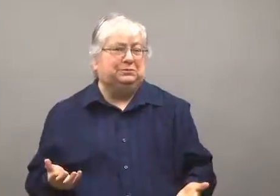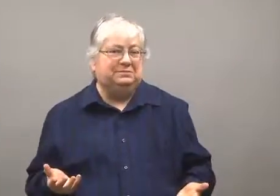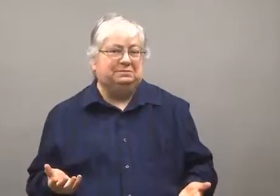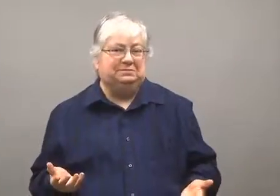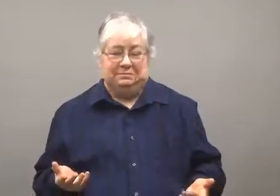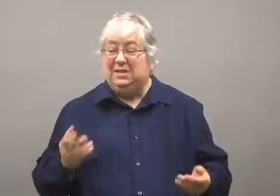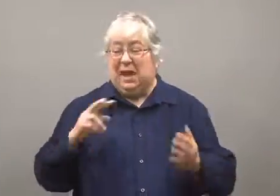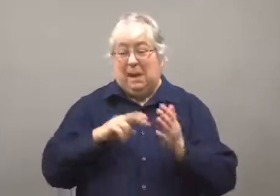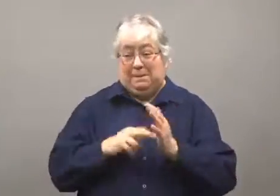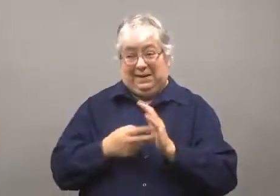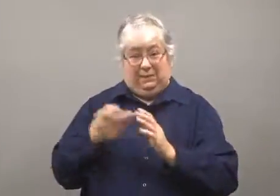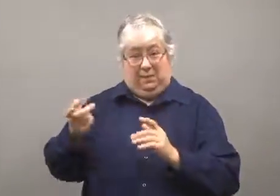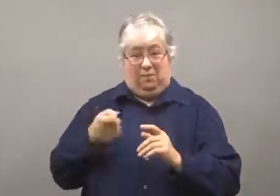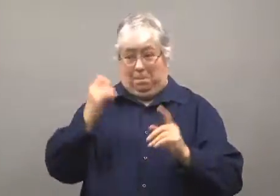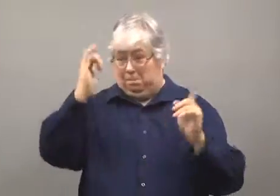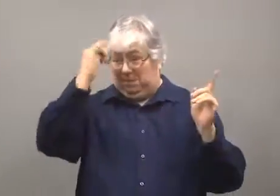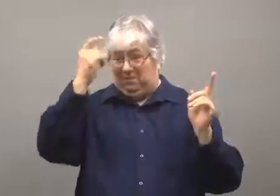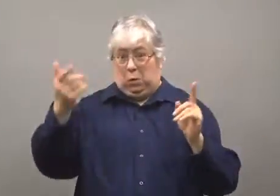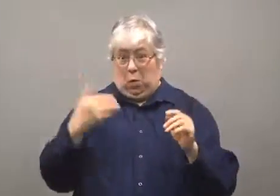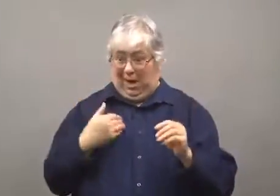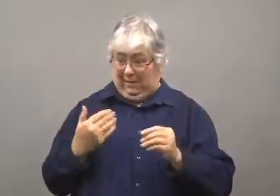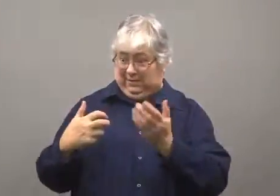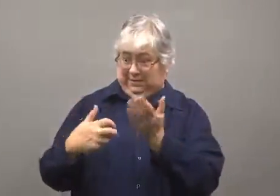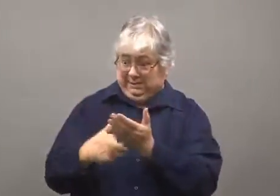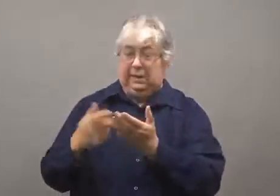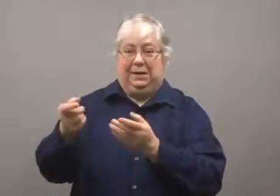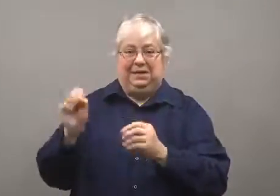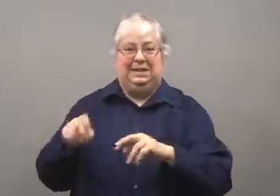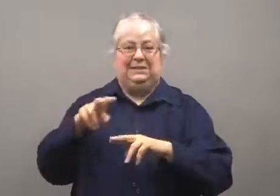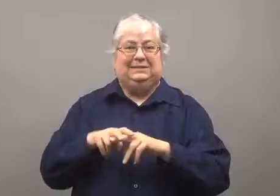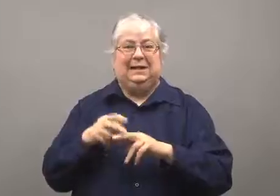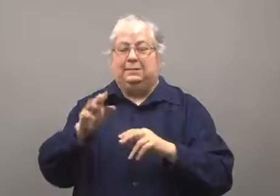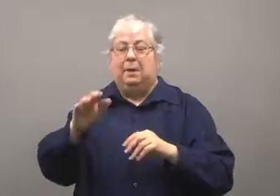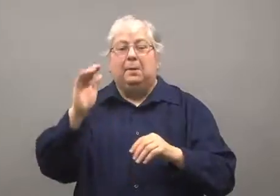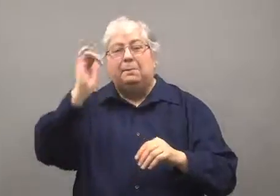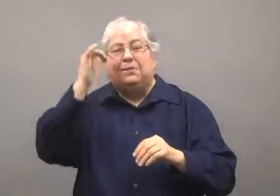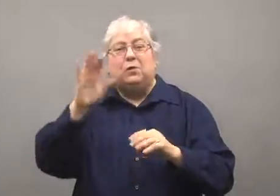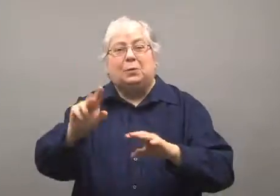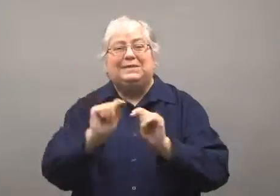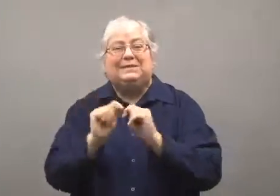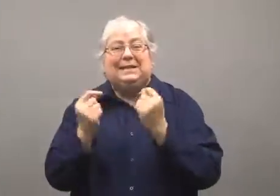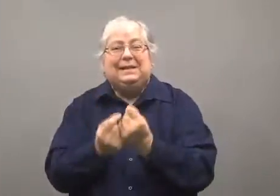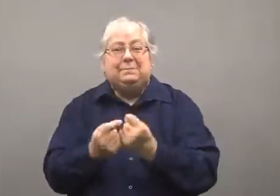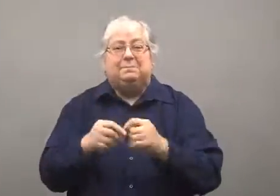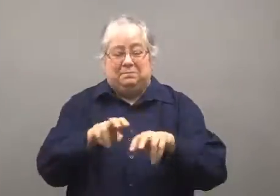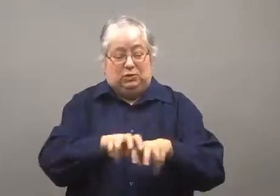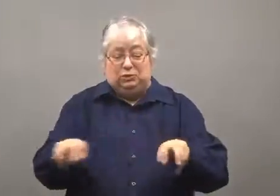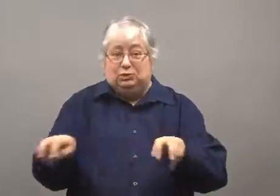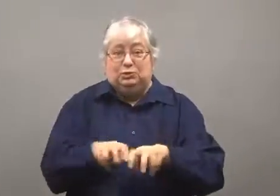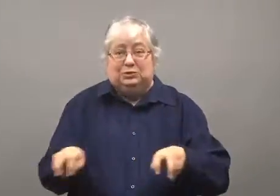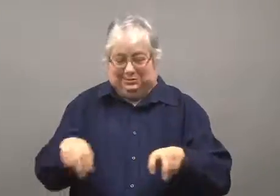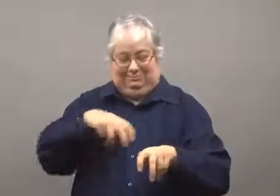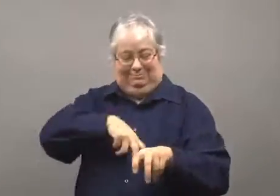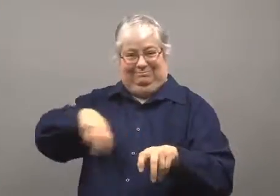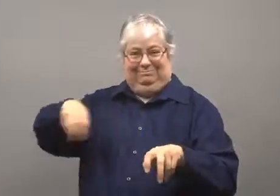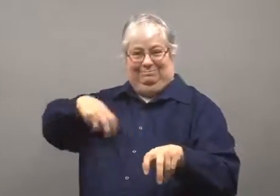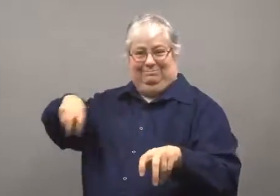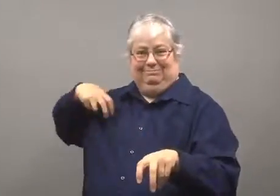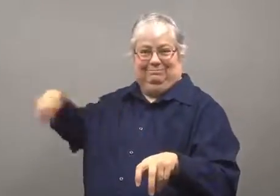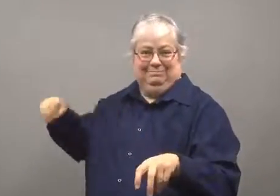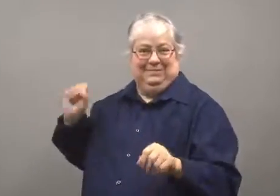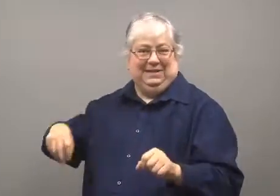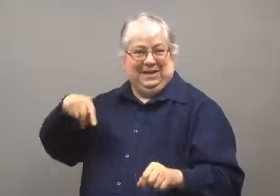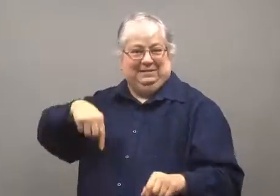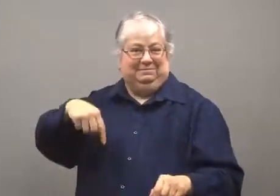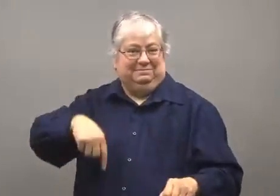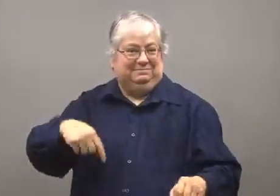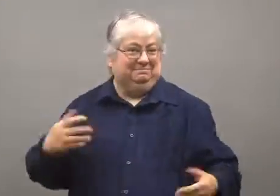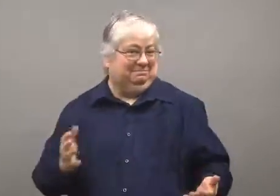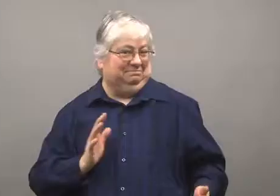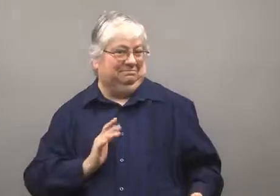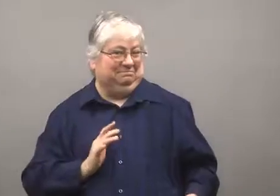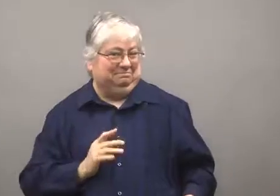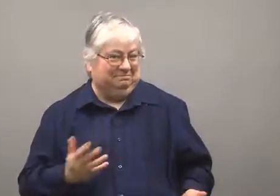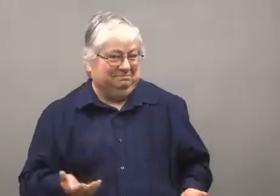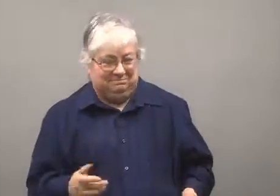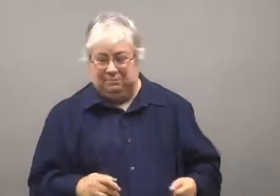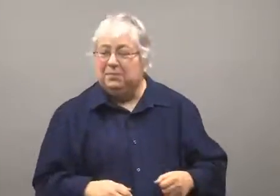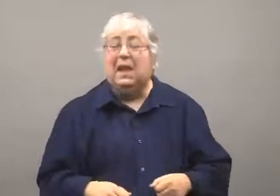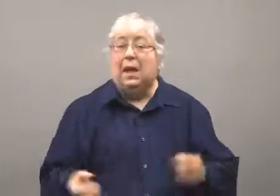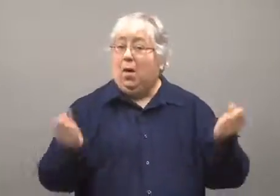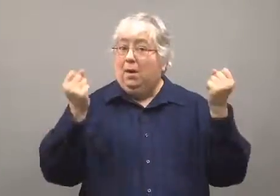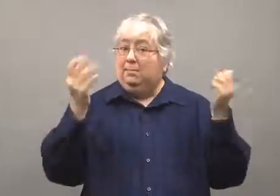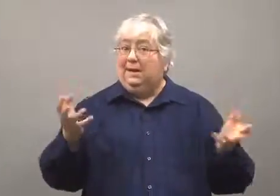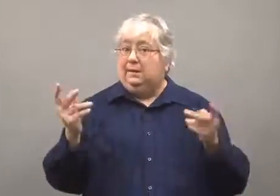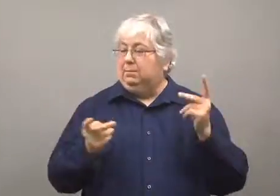People with Buffalo tickets can sit behind the Buffalo team's bench. Nice seating!